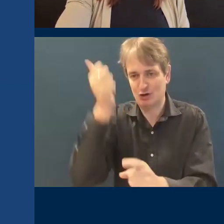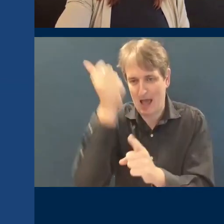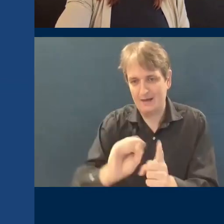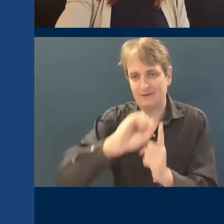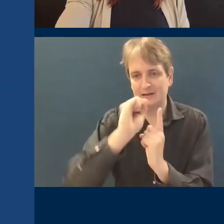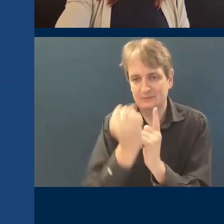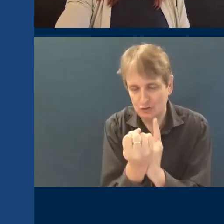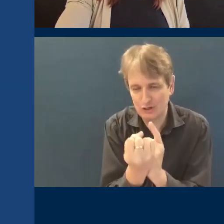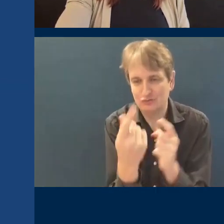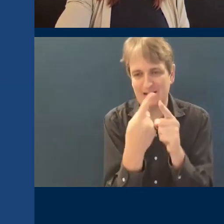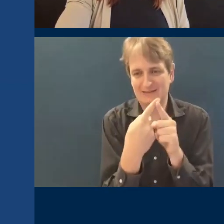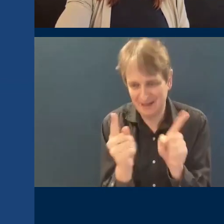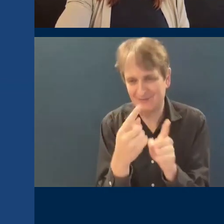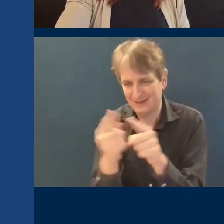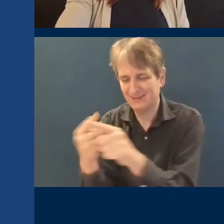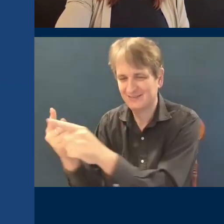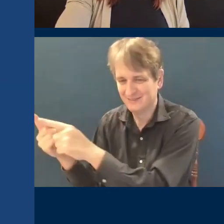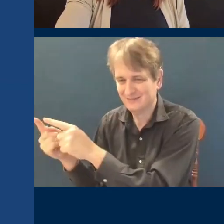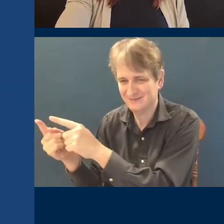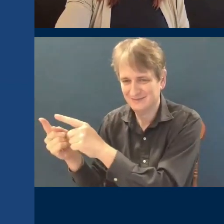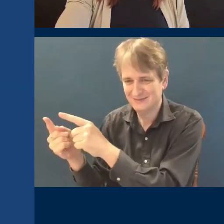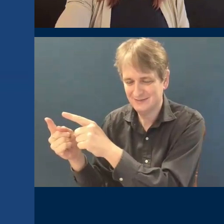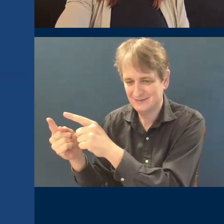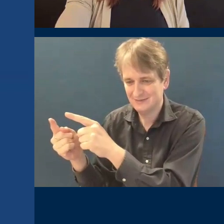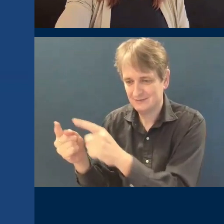You know, remember, I mentioned, every situation is unique.